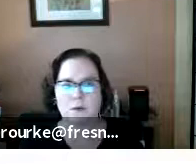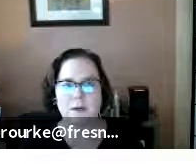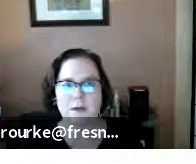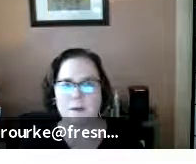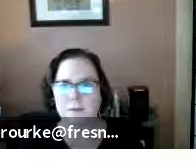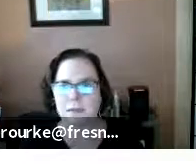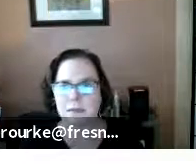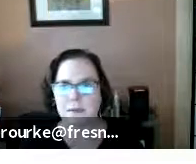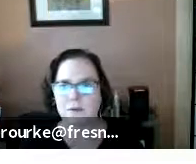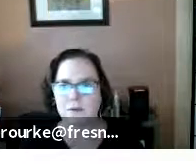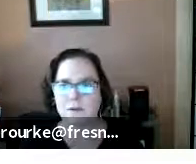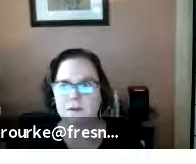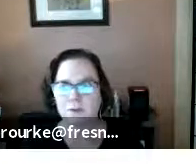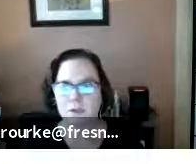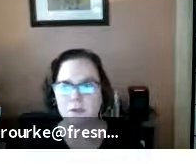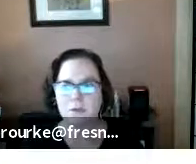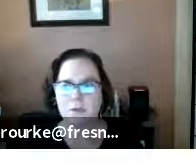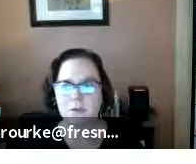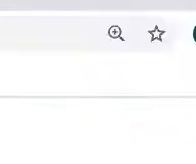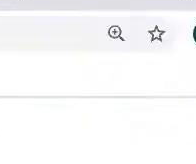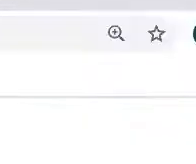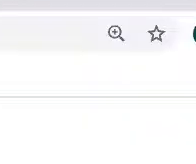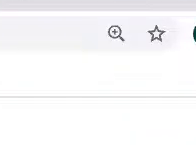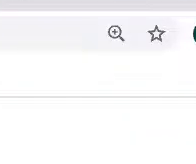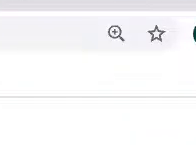creating an emls? certificate of completion? Yes. Okay.